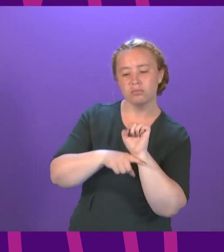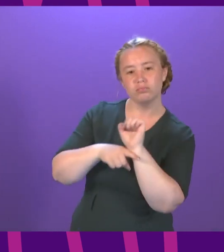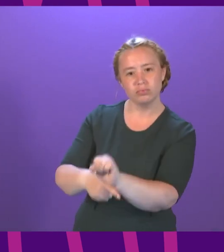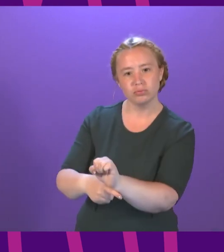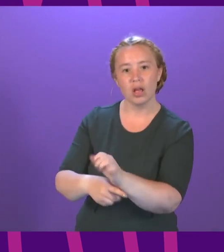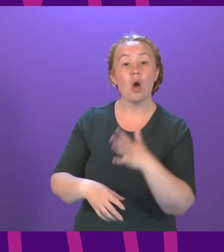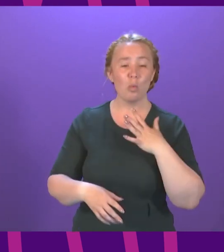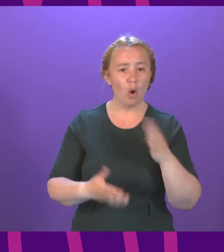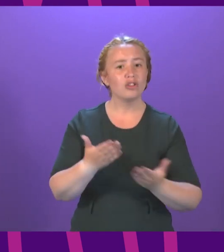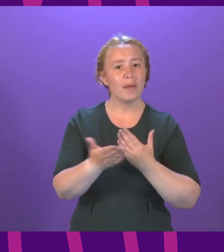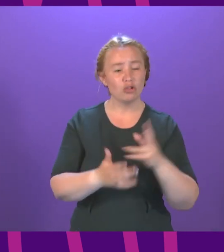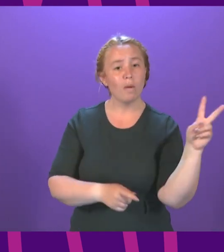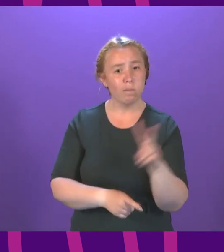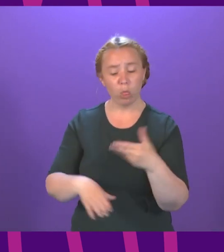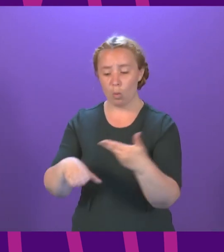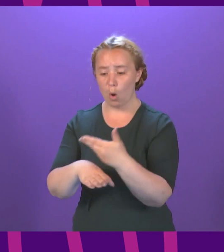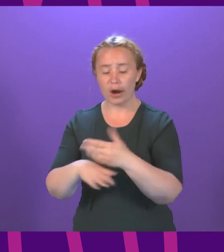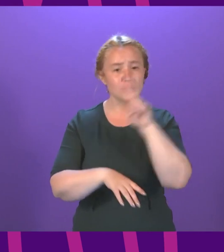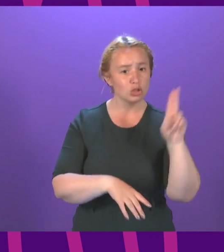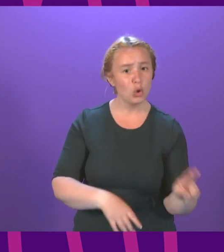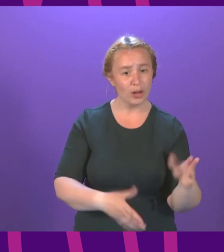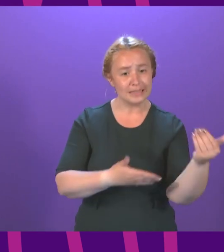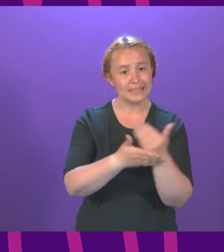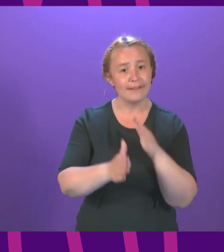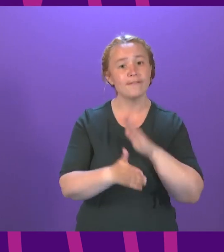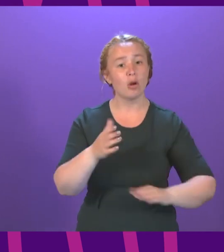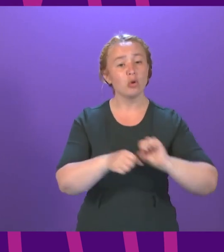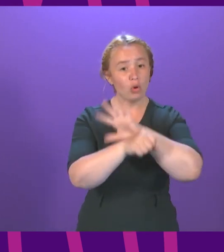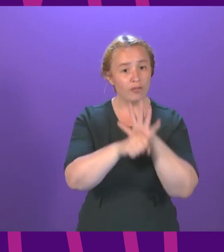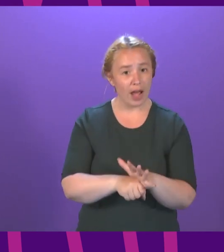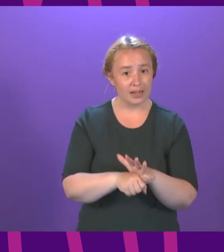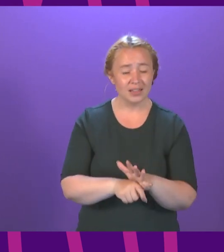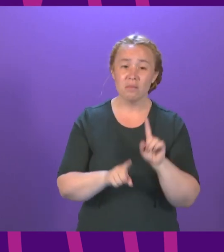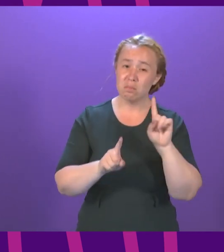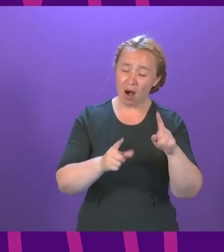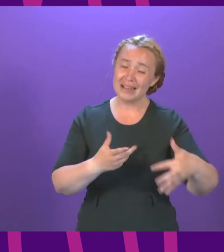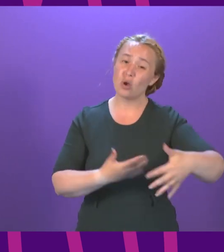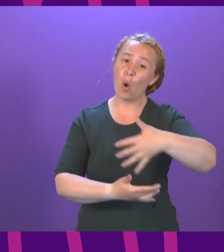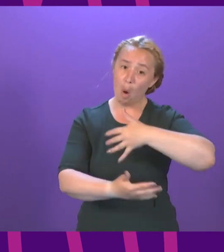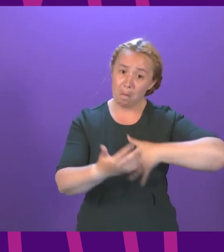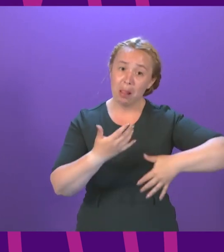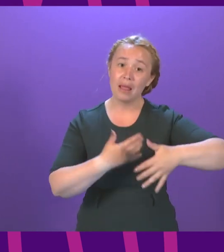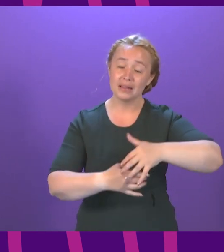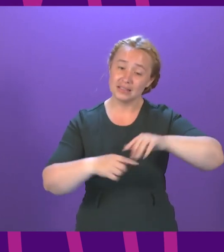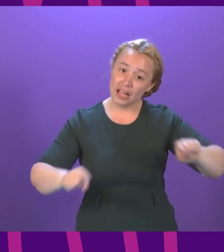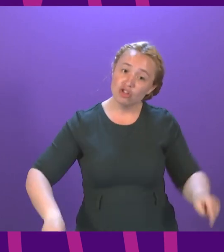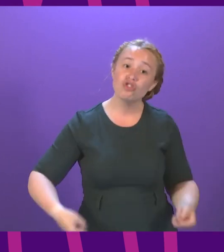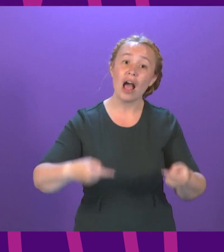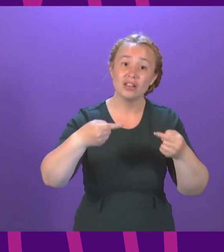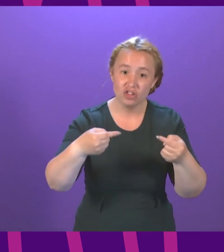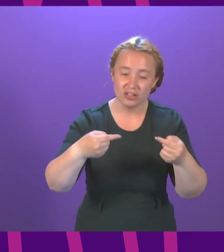from Covid, but to underplay the complexities and challenges of that does nobody any favours.